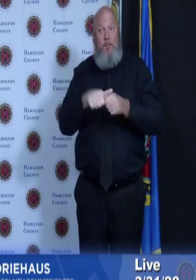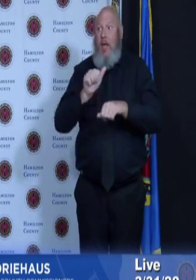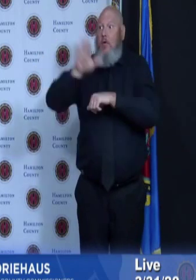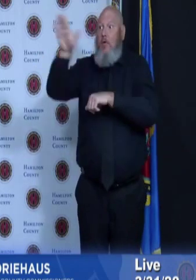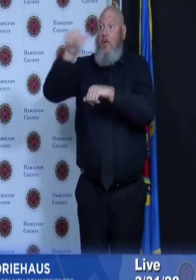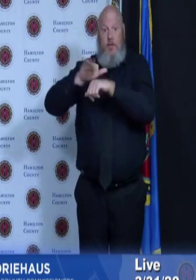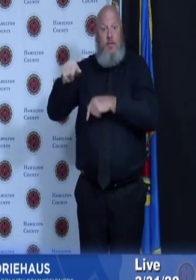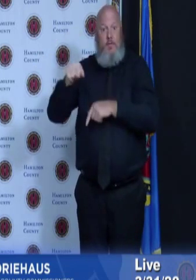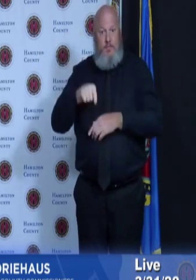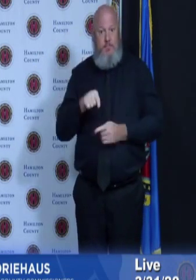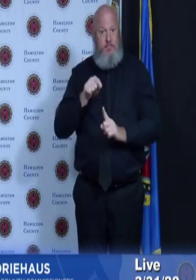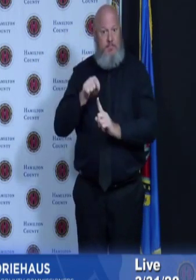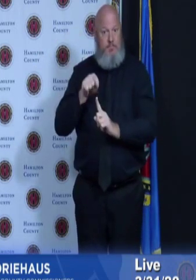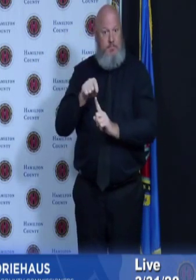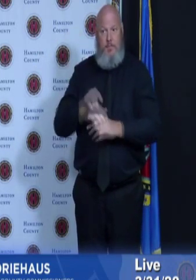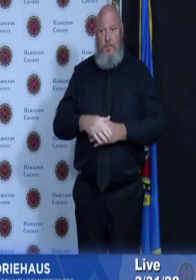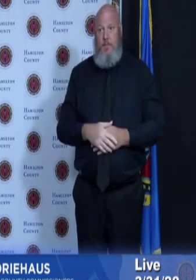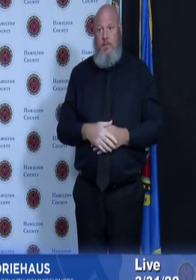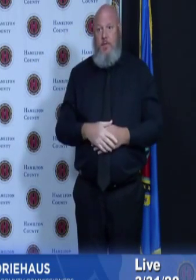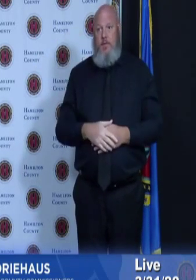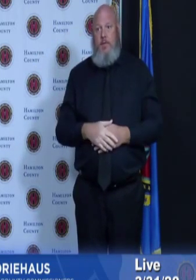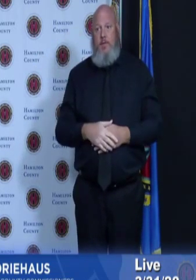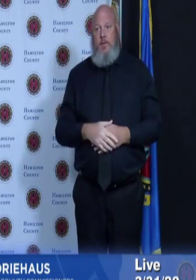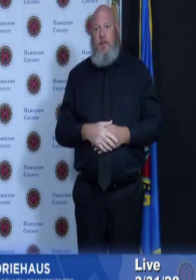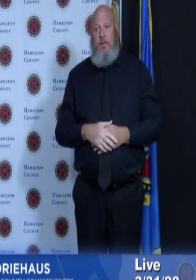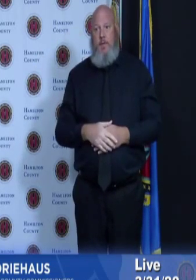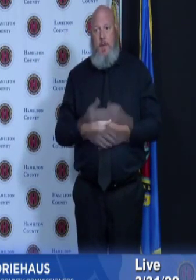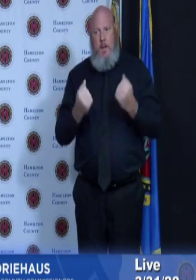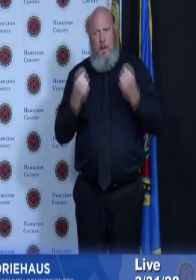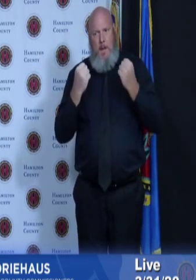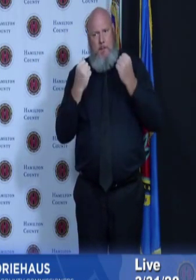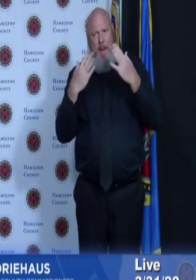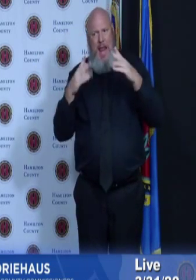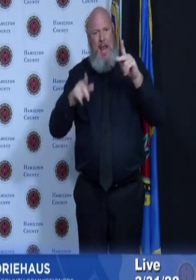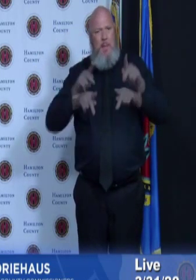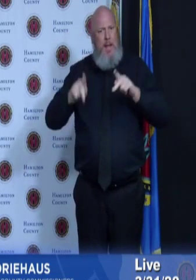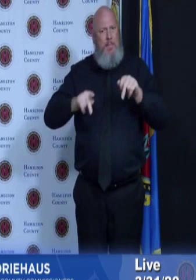election we have a video from the Board of Elections that will instruct voters